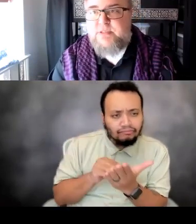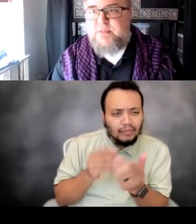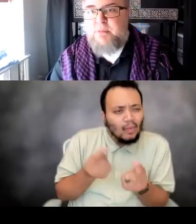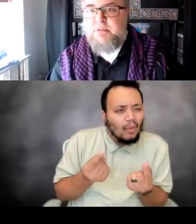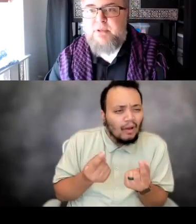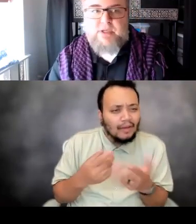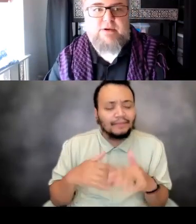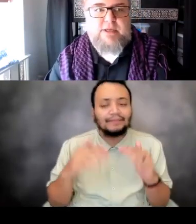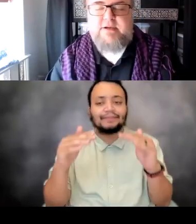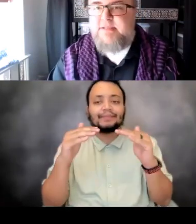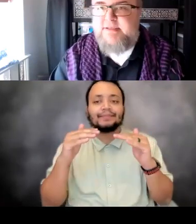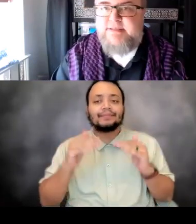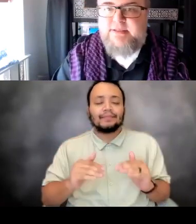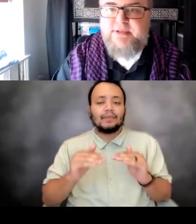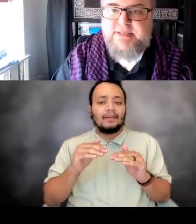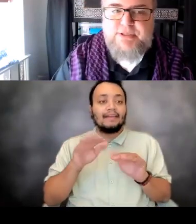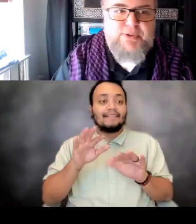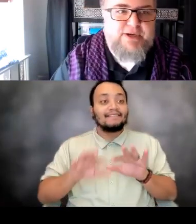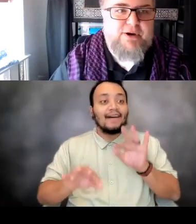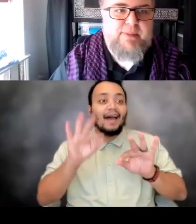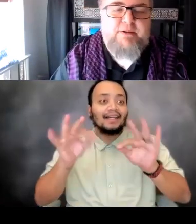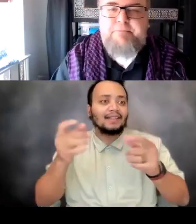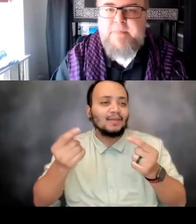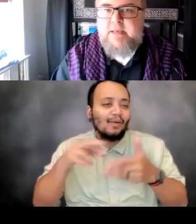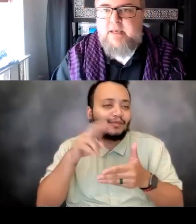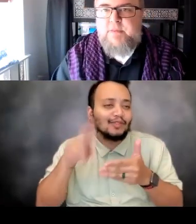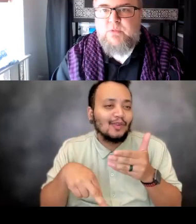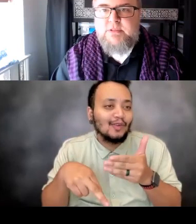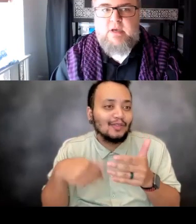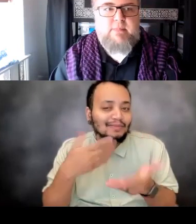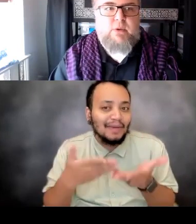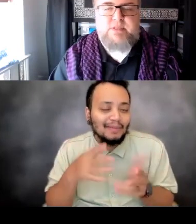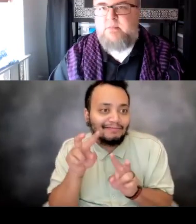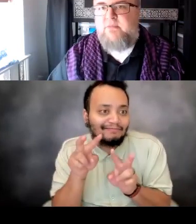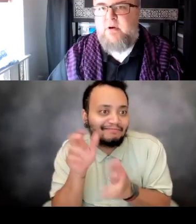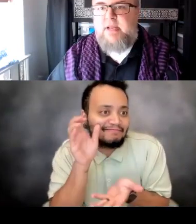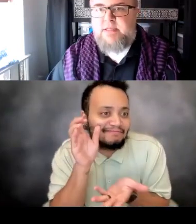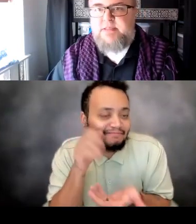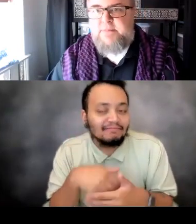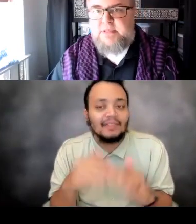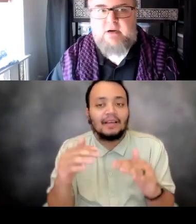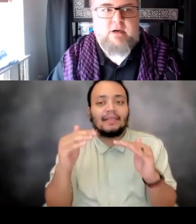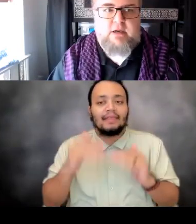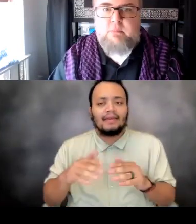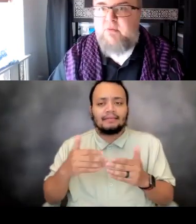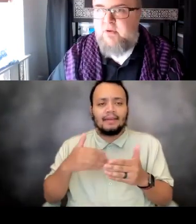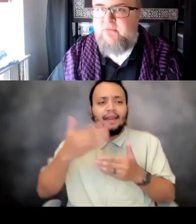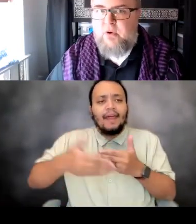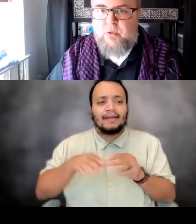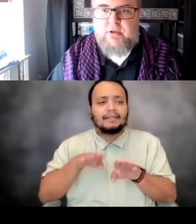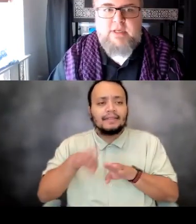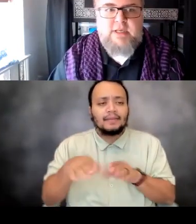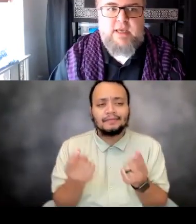which is probably what you're here to listen to and hear about. And then we'll talk about what some of our next steps are moving forward.